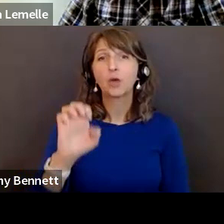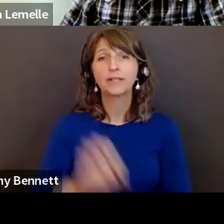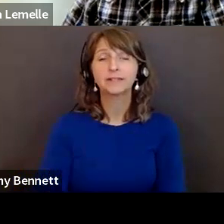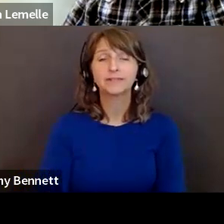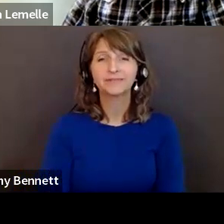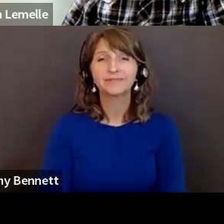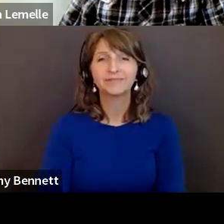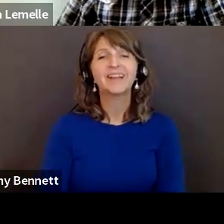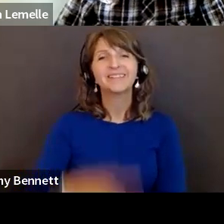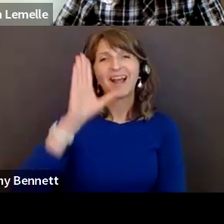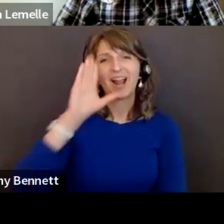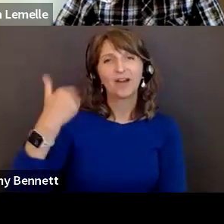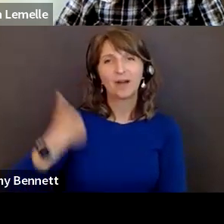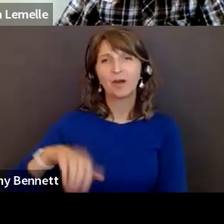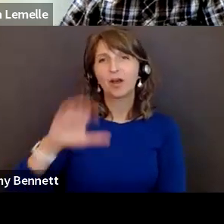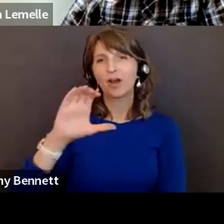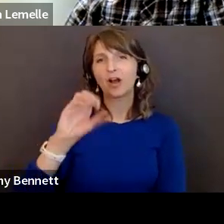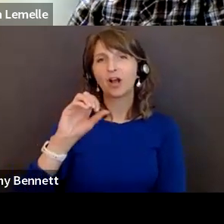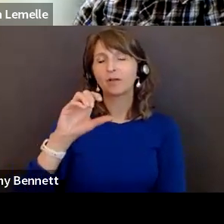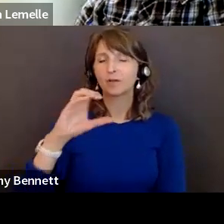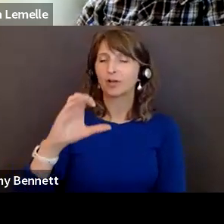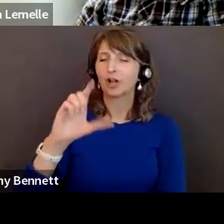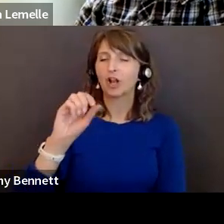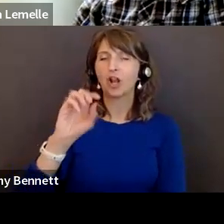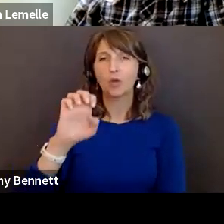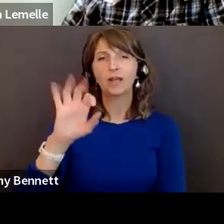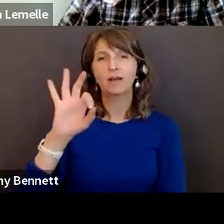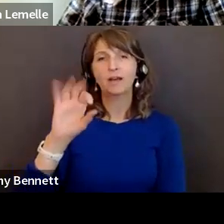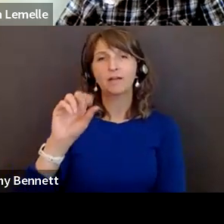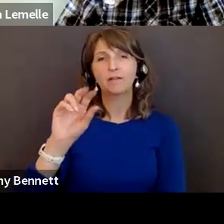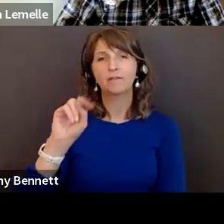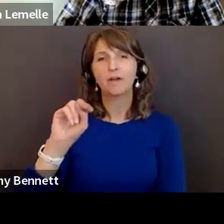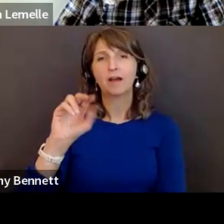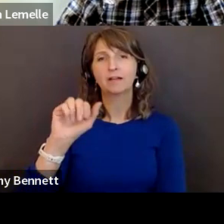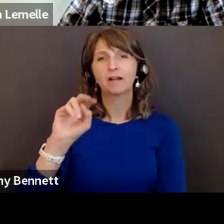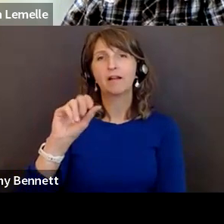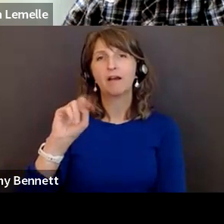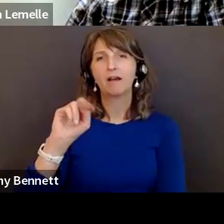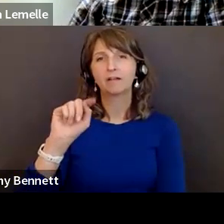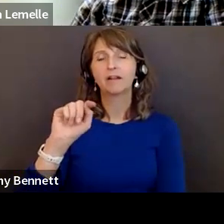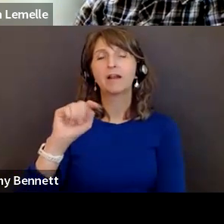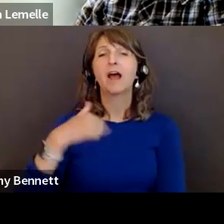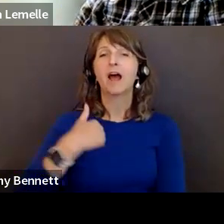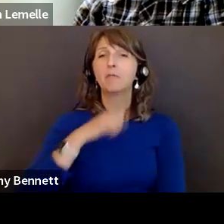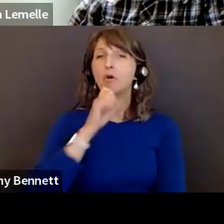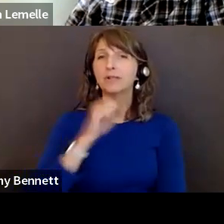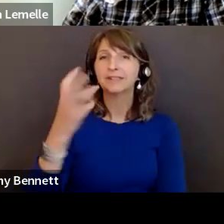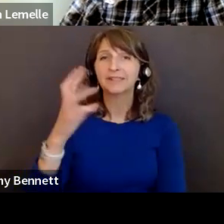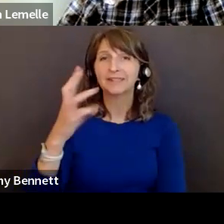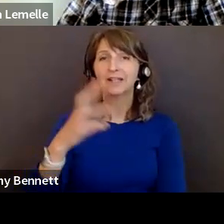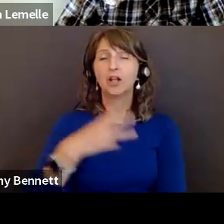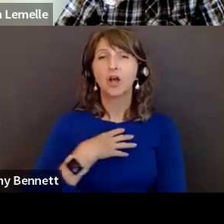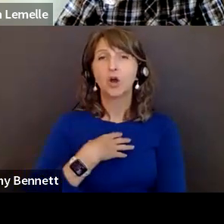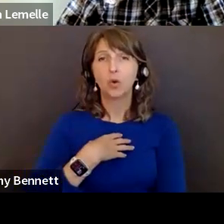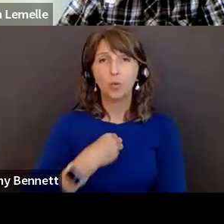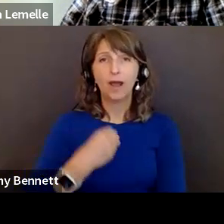Hi, I'm Chloe Fontano. I'm 16 years old and I am a White female with shoulder length blonde hair.